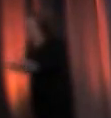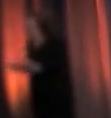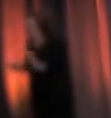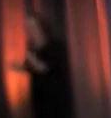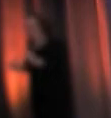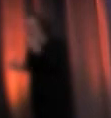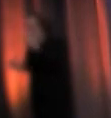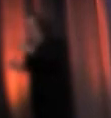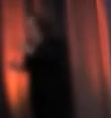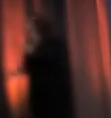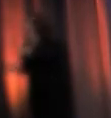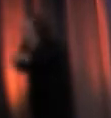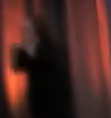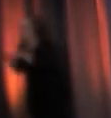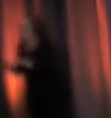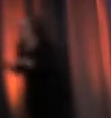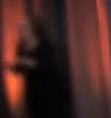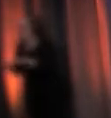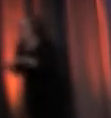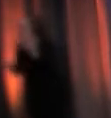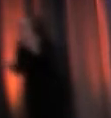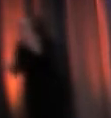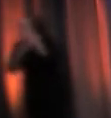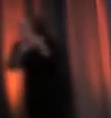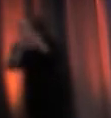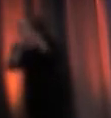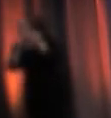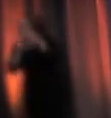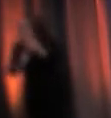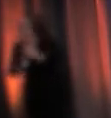Therefore, as well as celebrating success and recognising